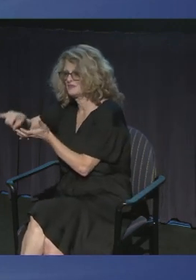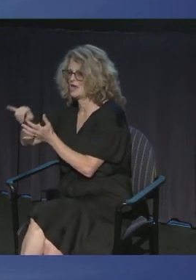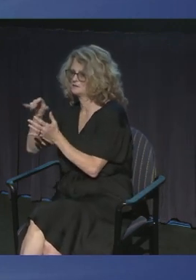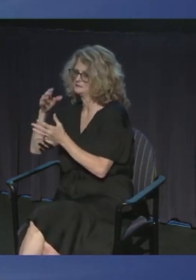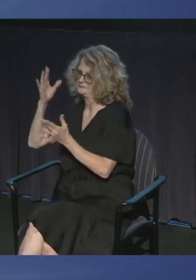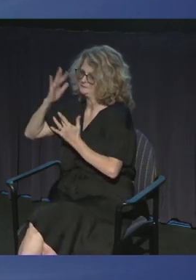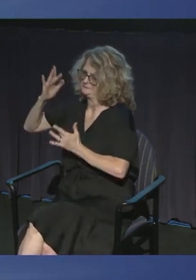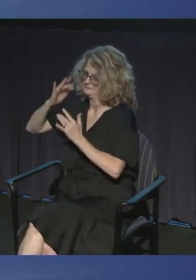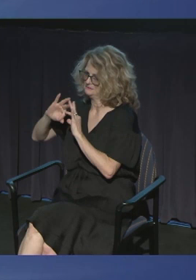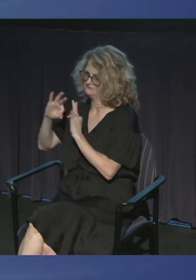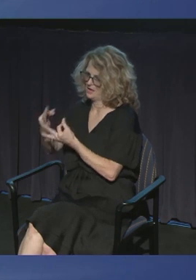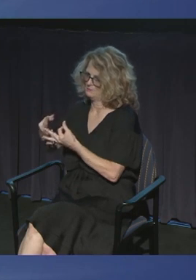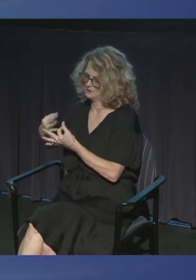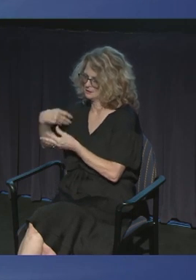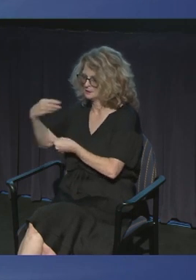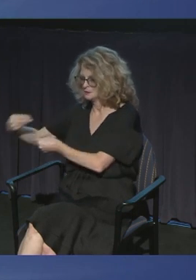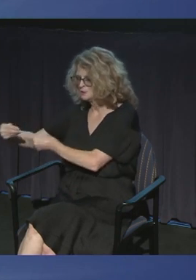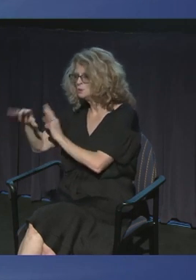WORK ON THIS DISEASE FAMILY INCLUDING IS MORE SEVERE